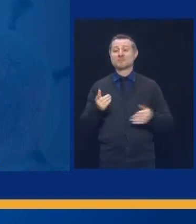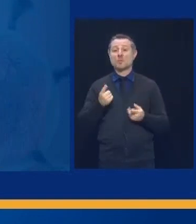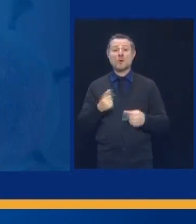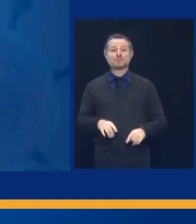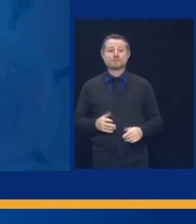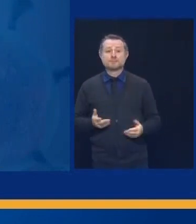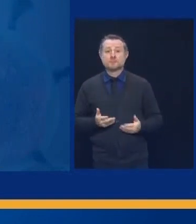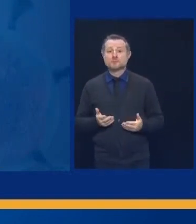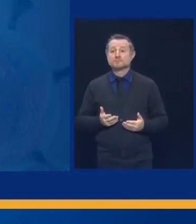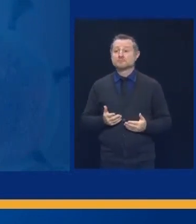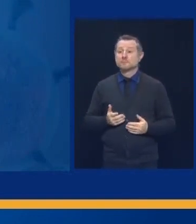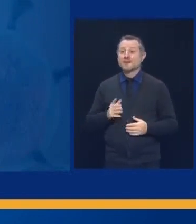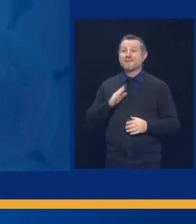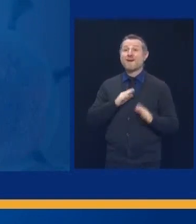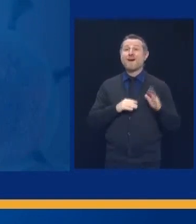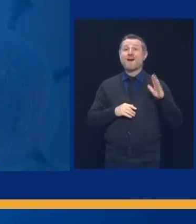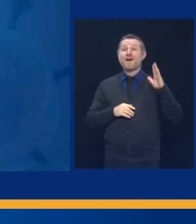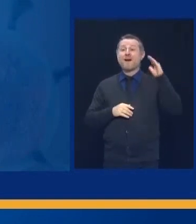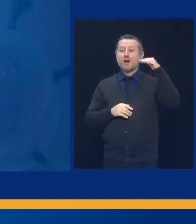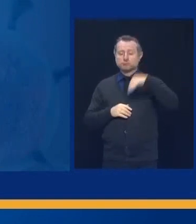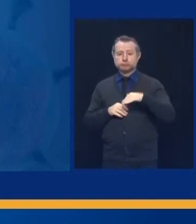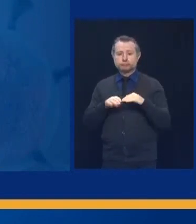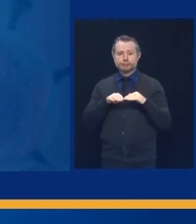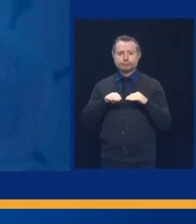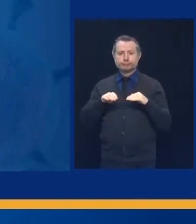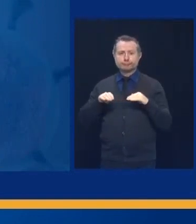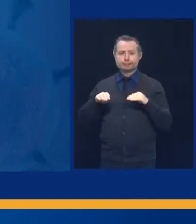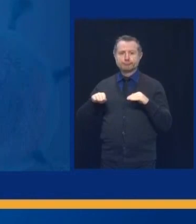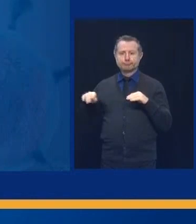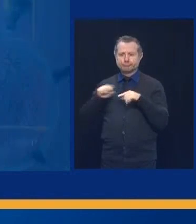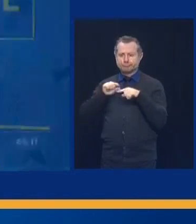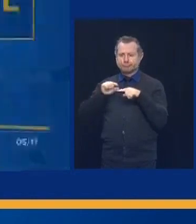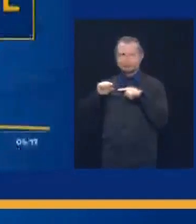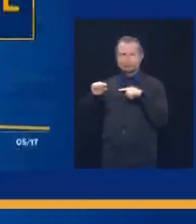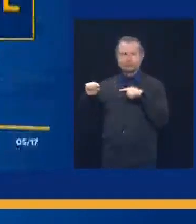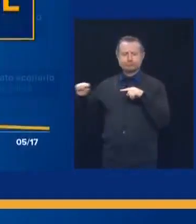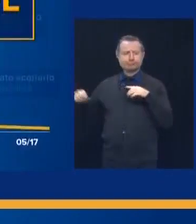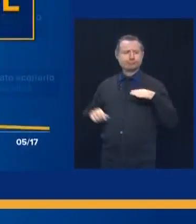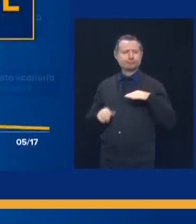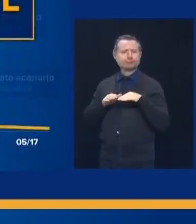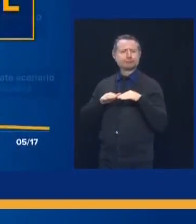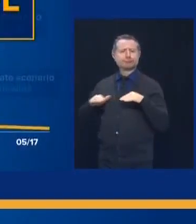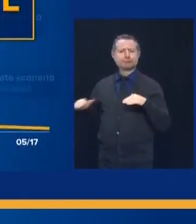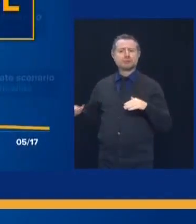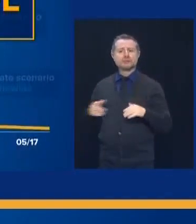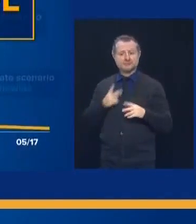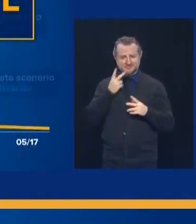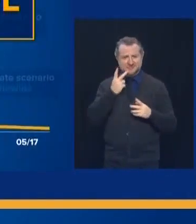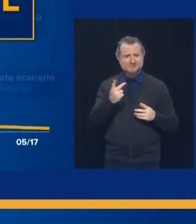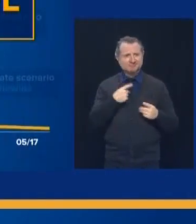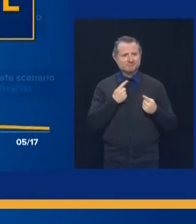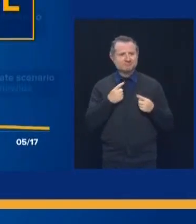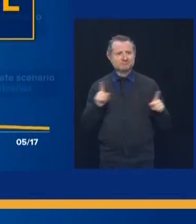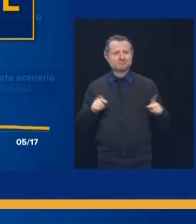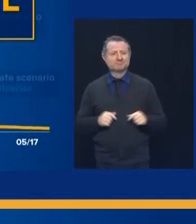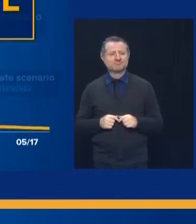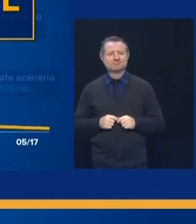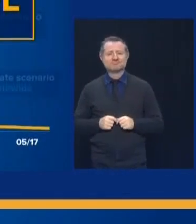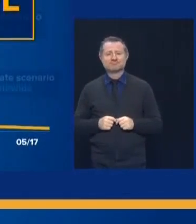YOU'RE 110,000, 140,000 PEOPLE HOSPITALIZED. THAT'S COLUMBIA, GATES, McKINSEY, ALL OF THEM. WHAT DID WE DO?